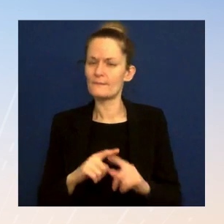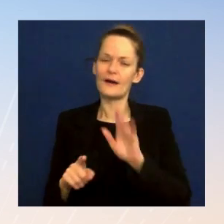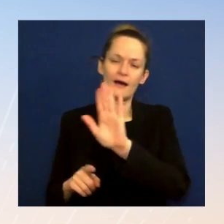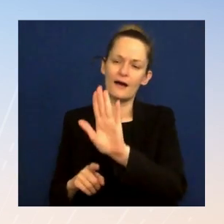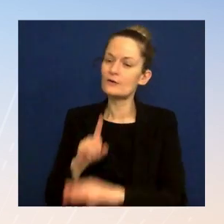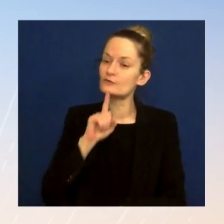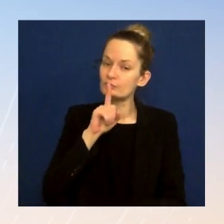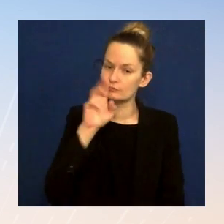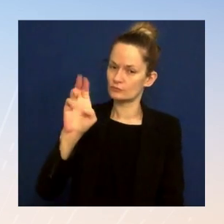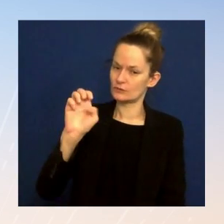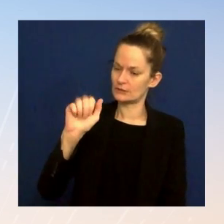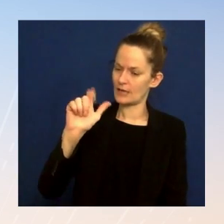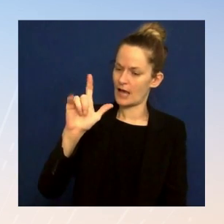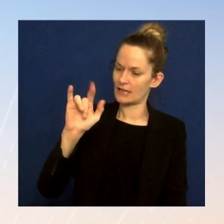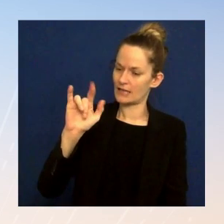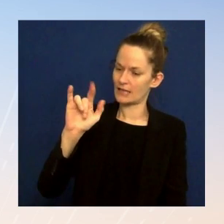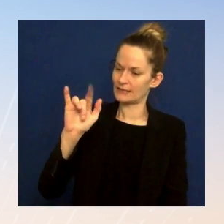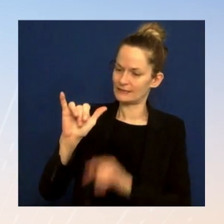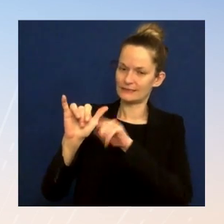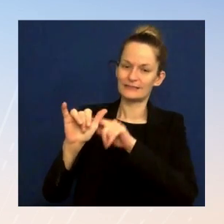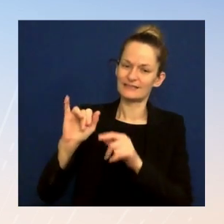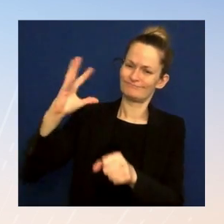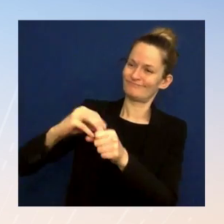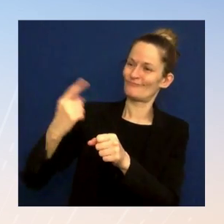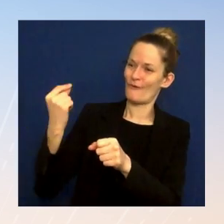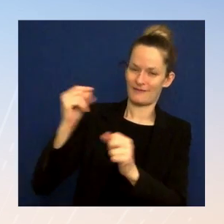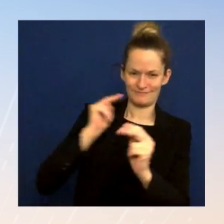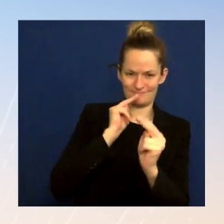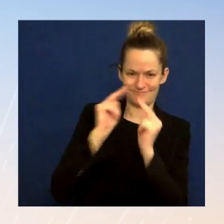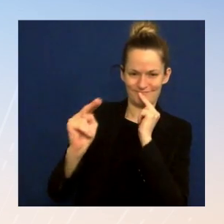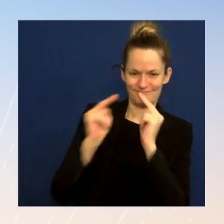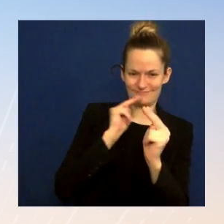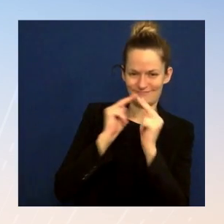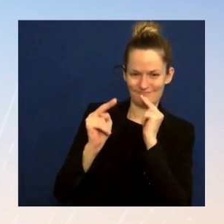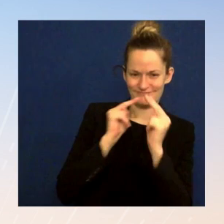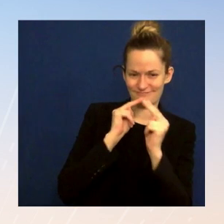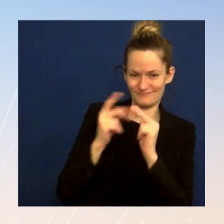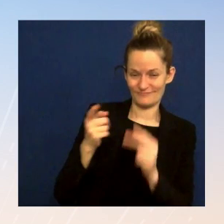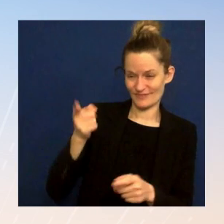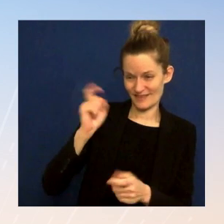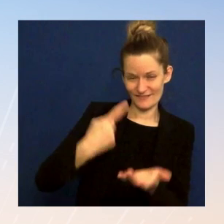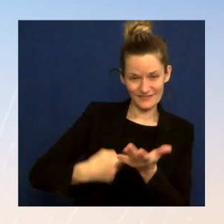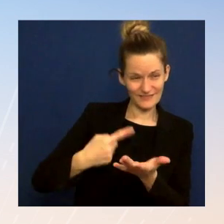not 60 members of the Senate, who are Democrats; and the fact that we are still on track